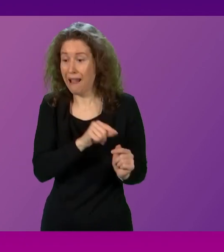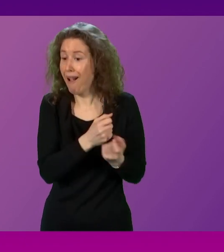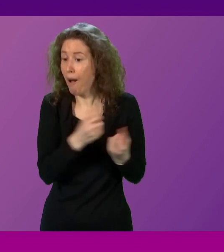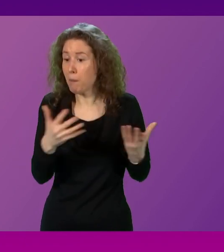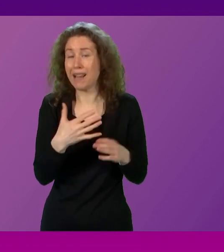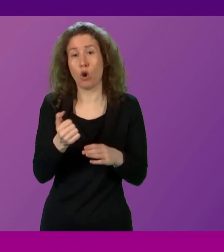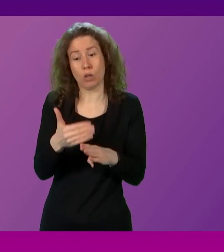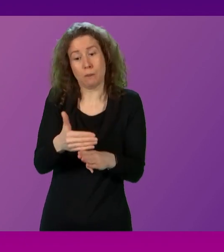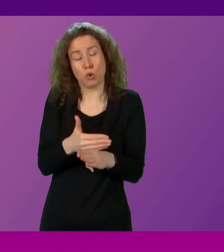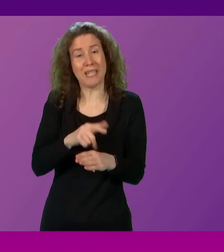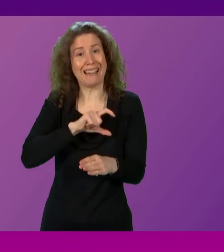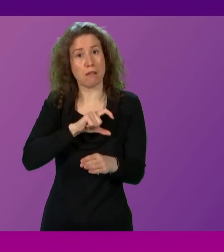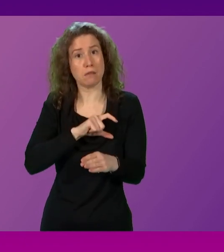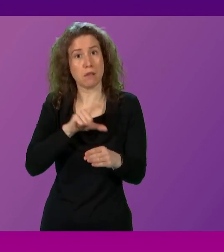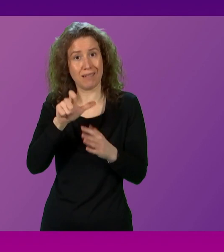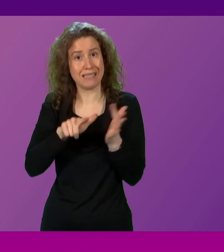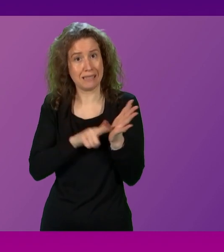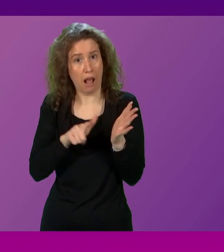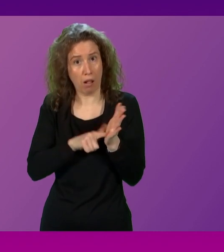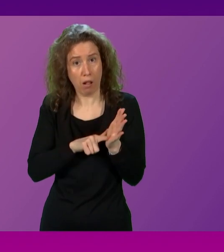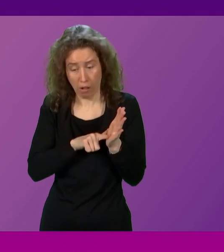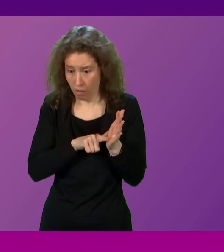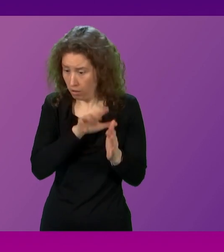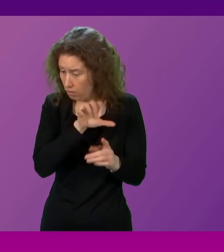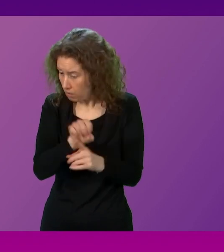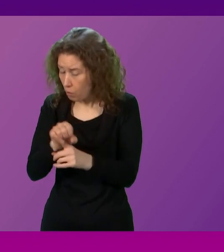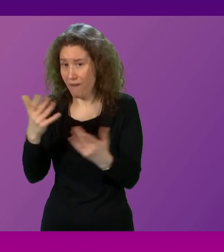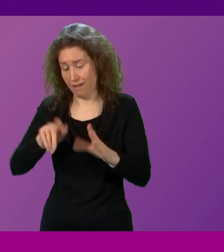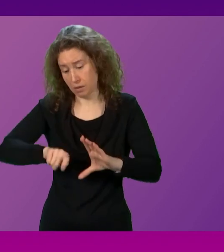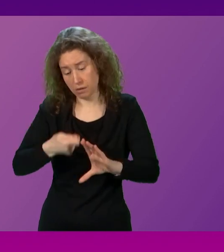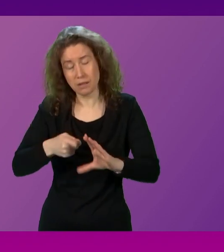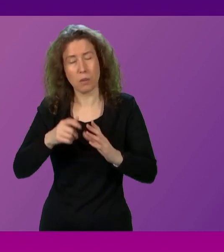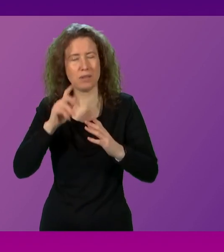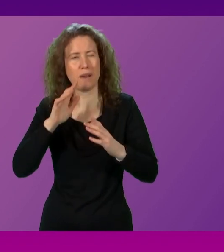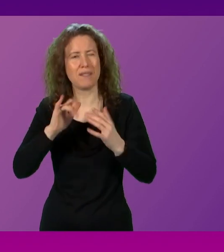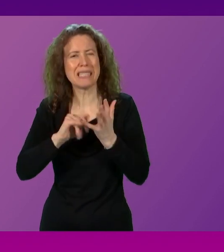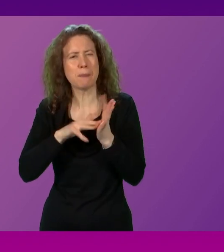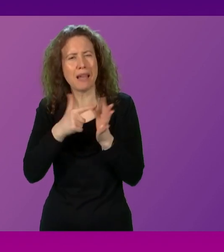pre-cancerous cells identified in that population at cervical screening has reduced by almost 90 per